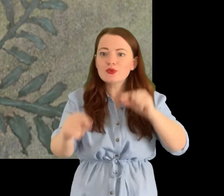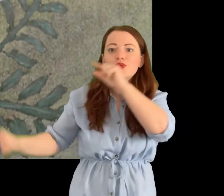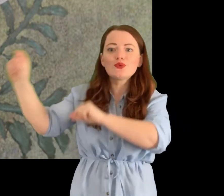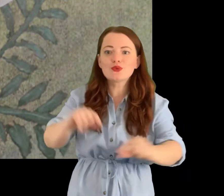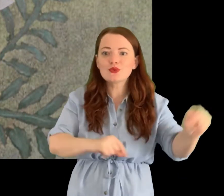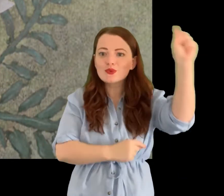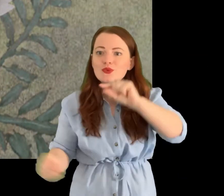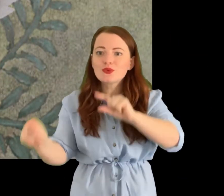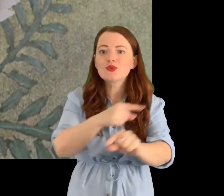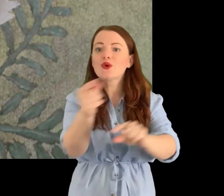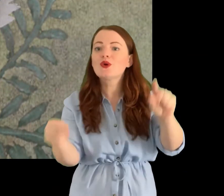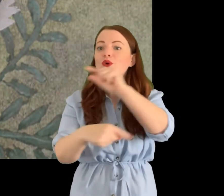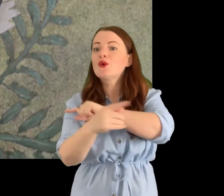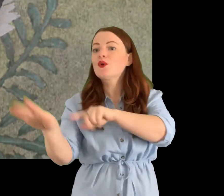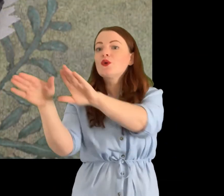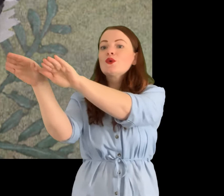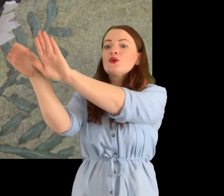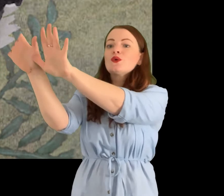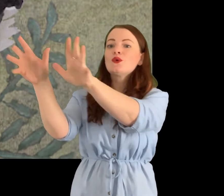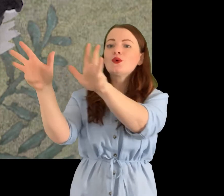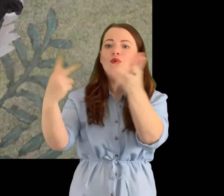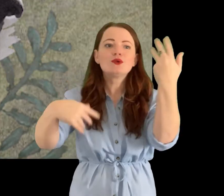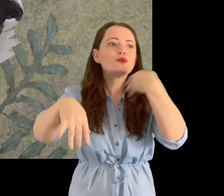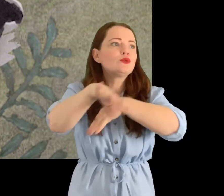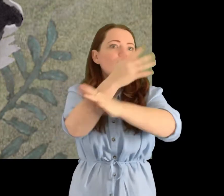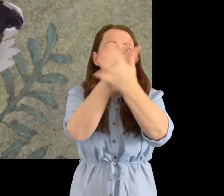out and down and down and up and down and calling out across the boundless forest